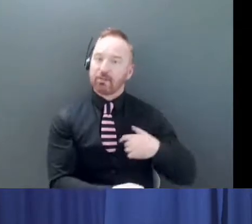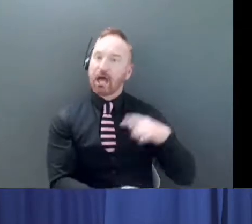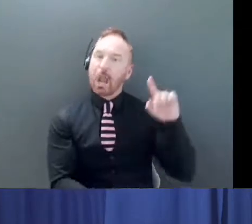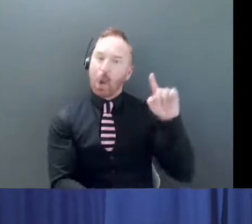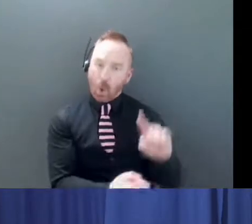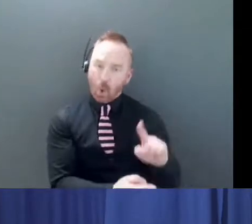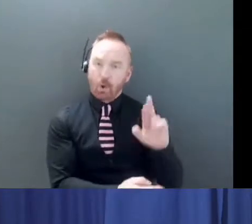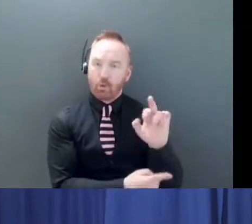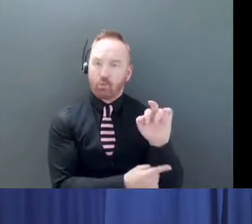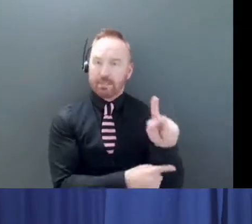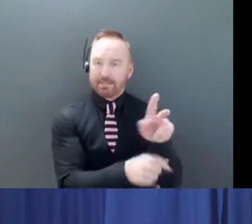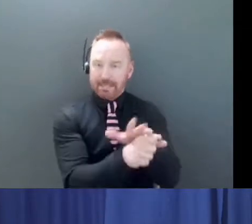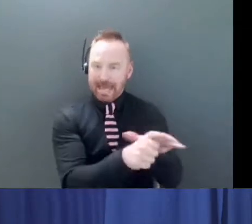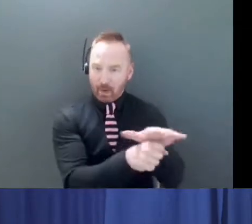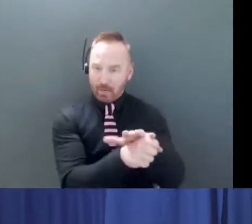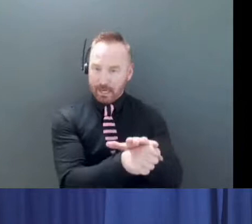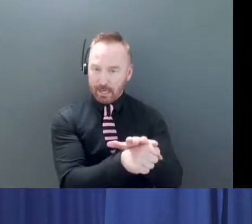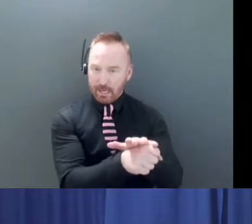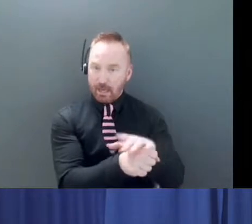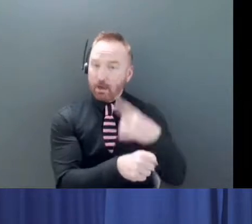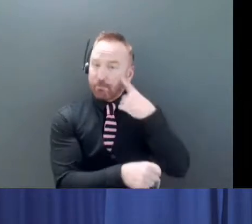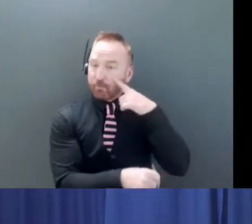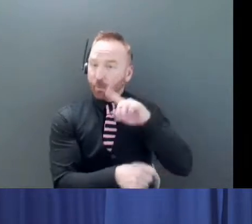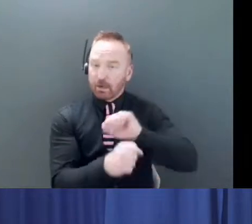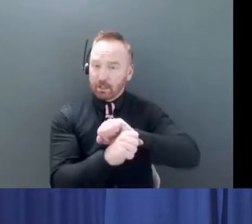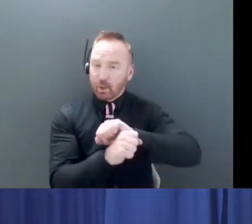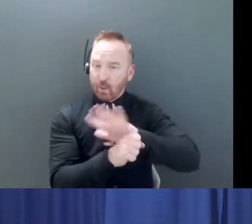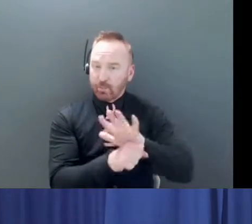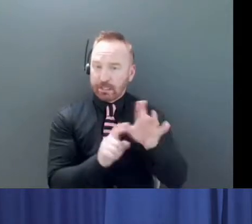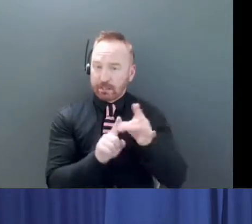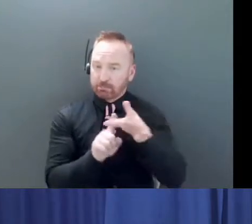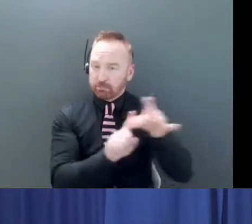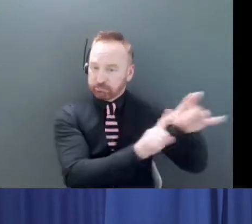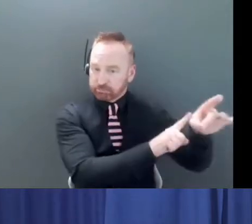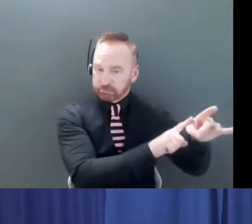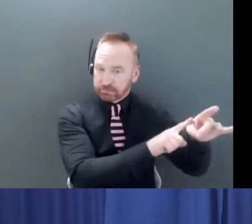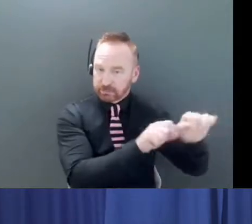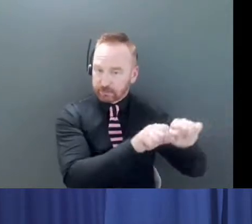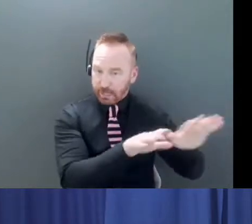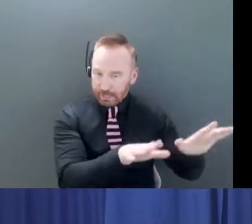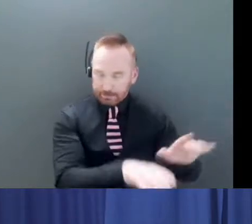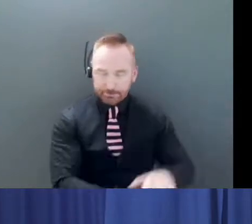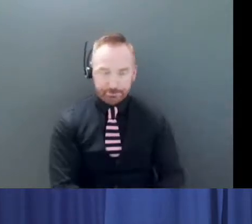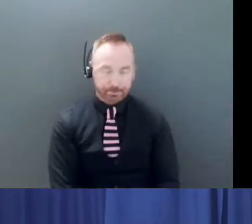And there will be further